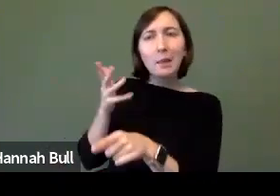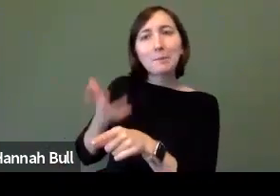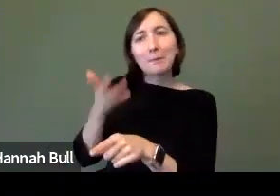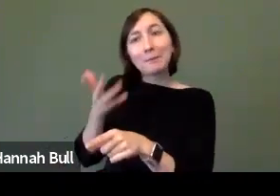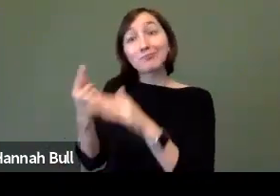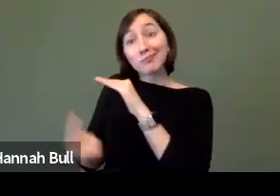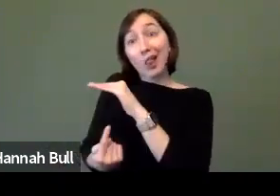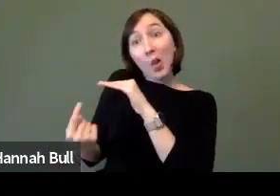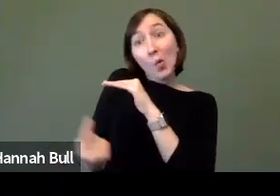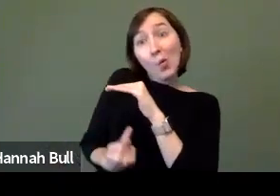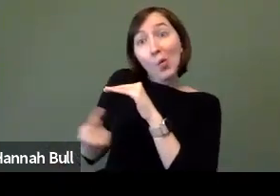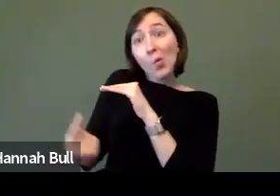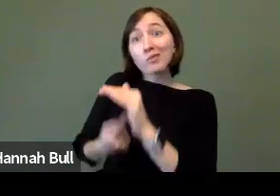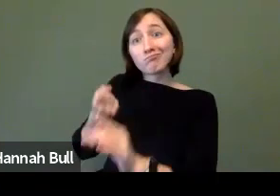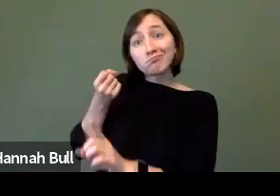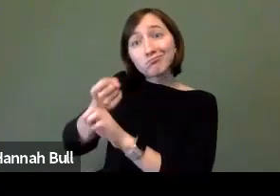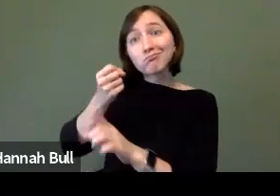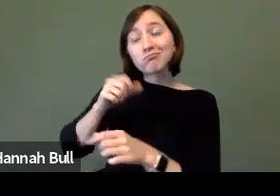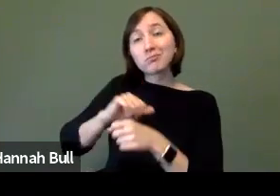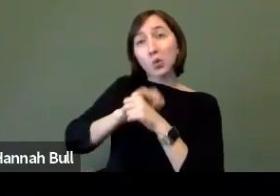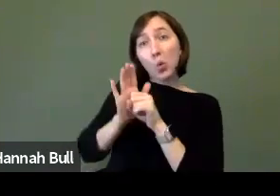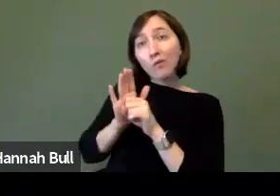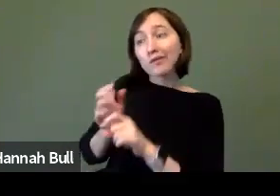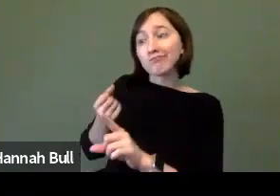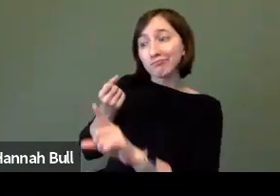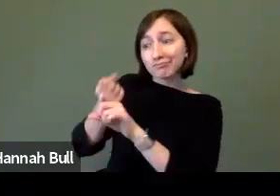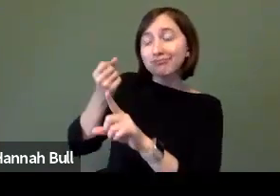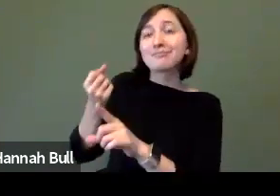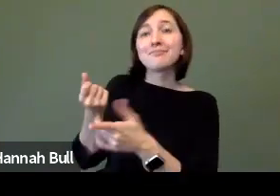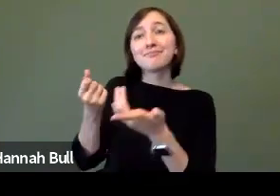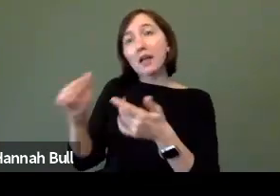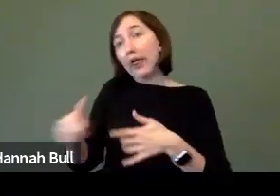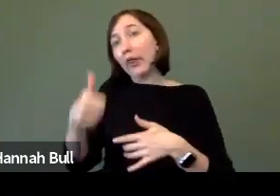and other factors that are weighing on all of us